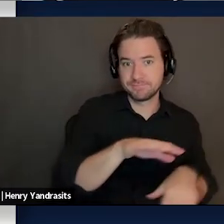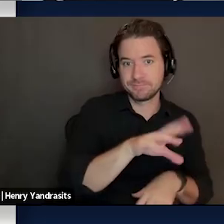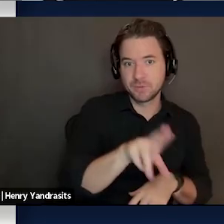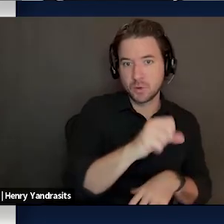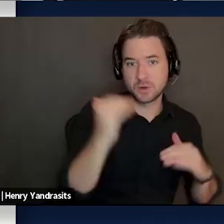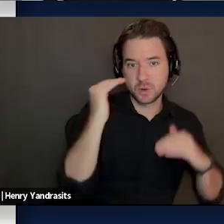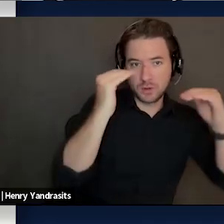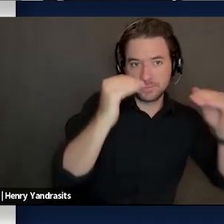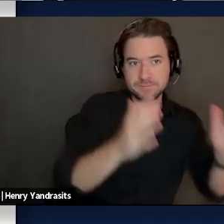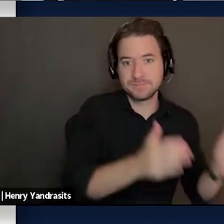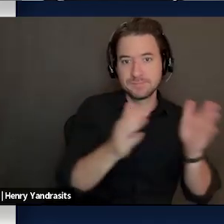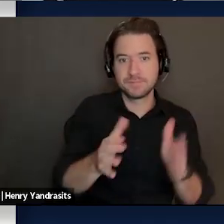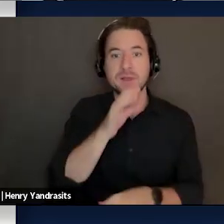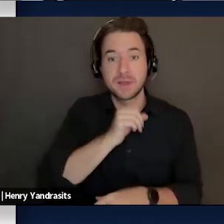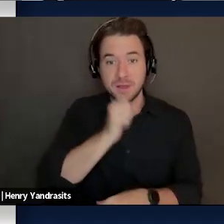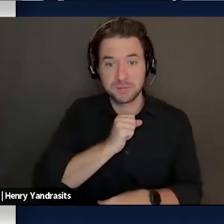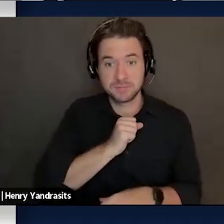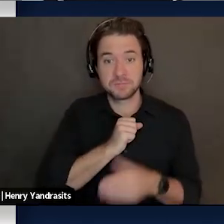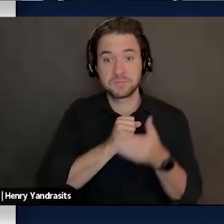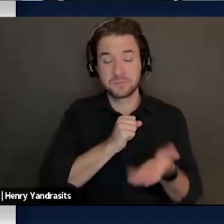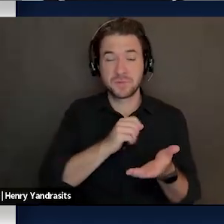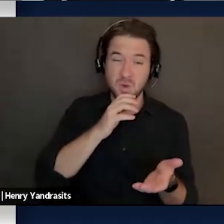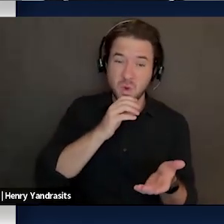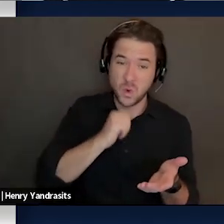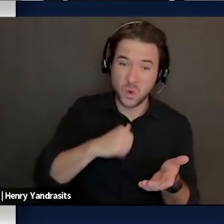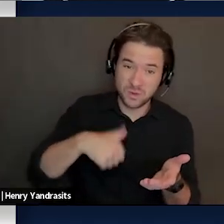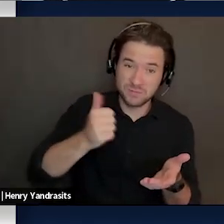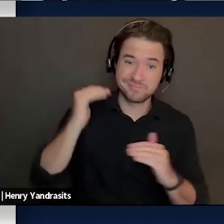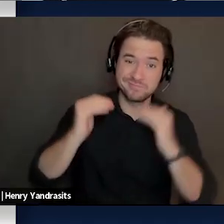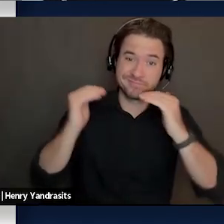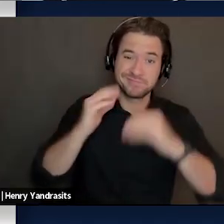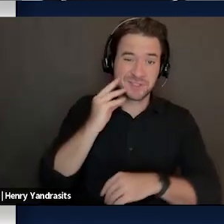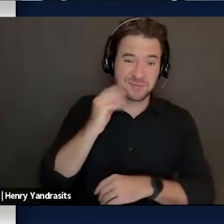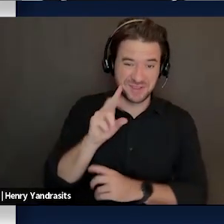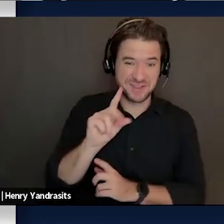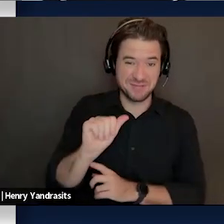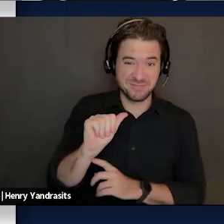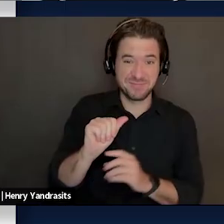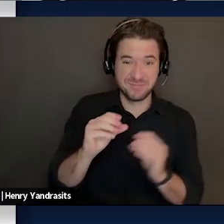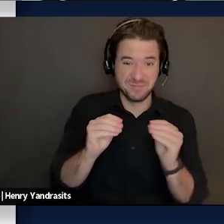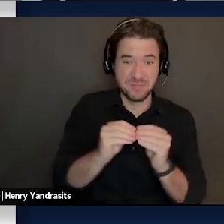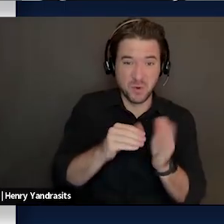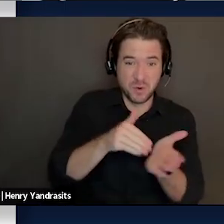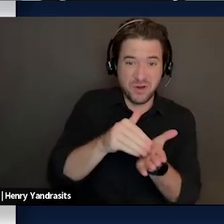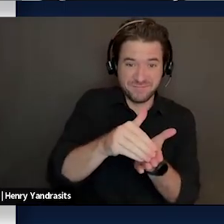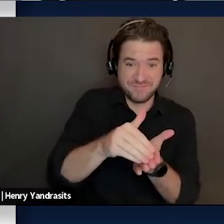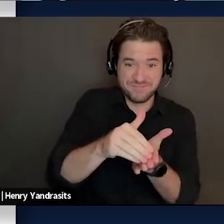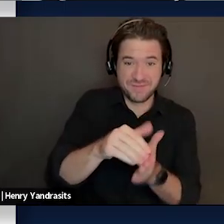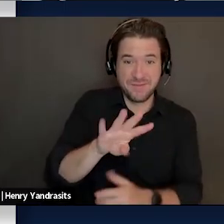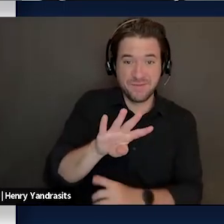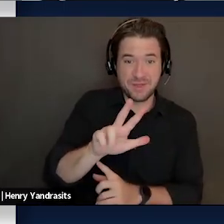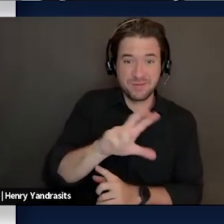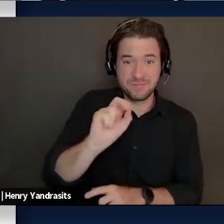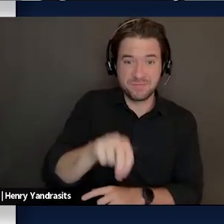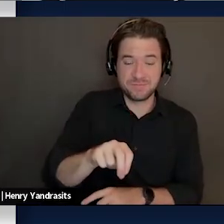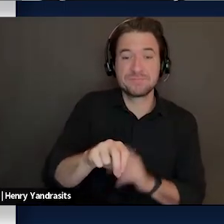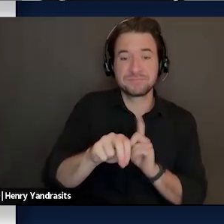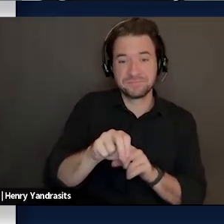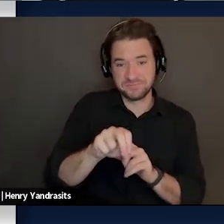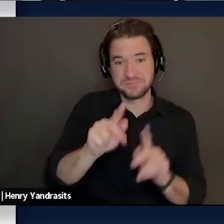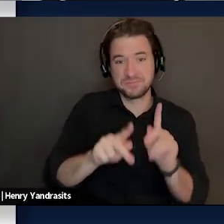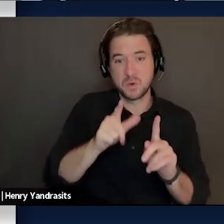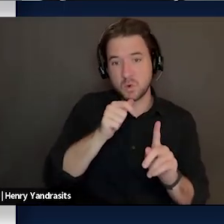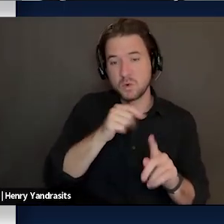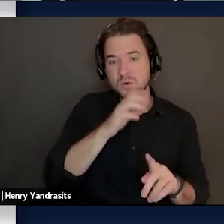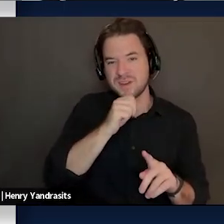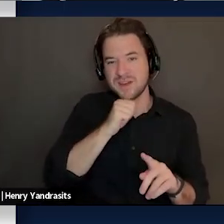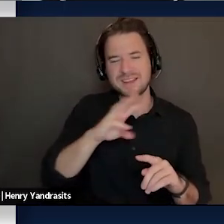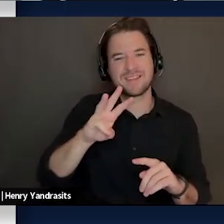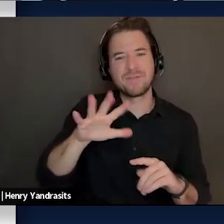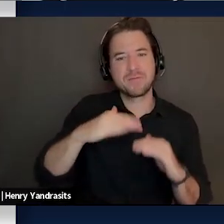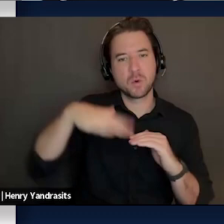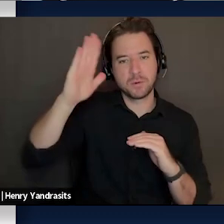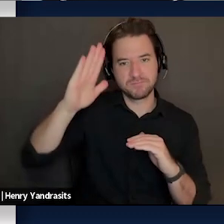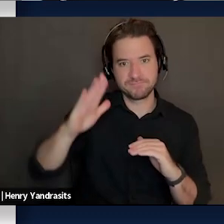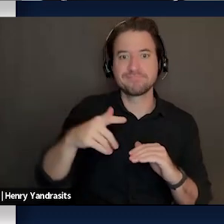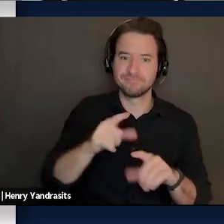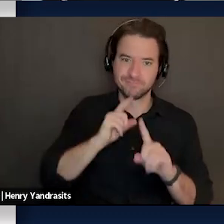When we examine age. Older adults experience disability more often. About 43% of individuals 65 or older report having at least one disability.